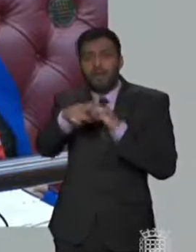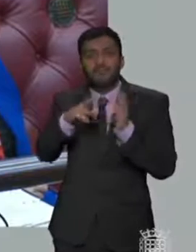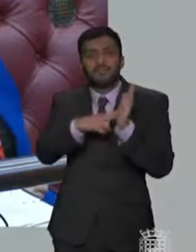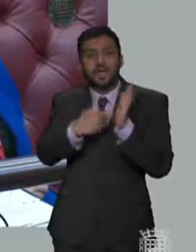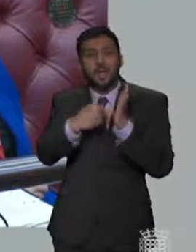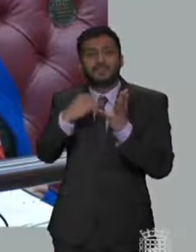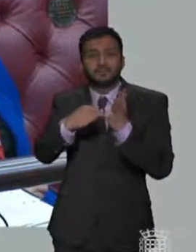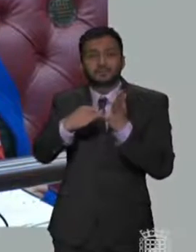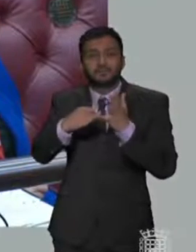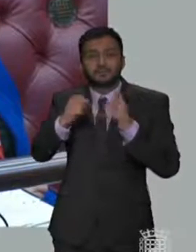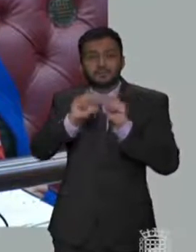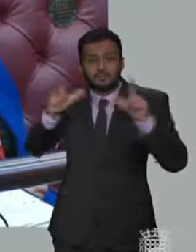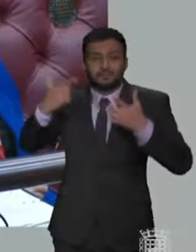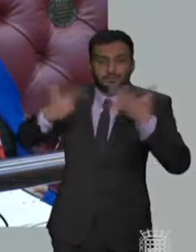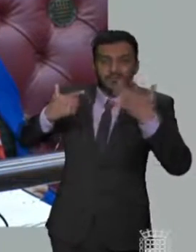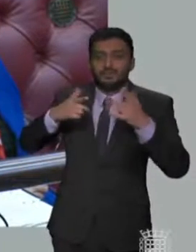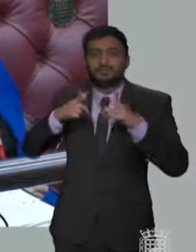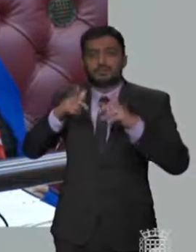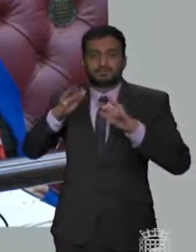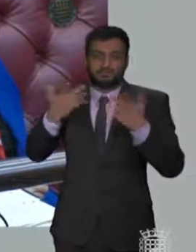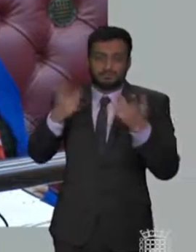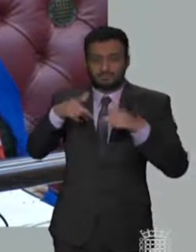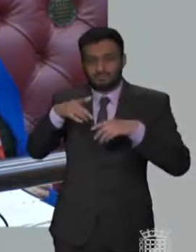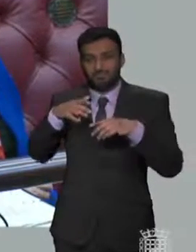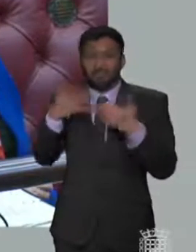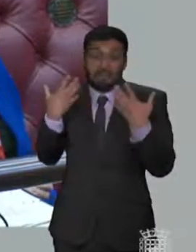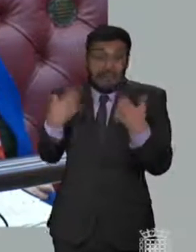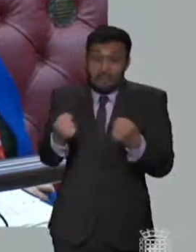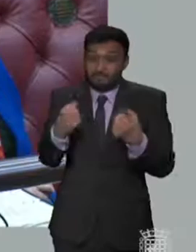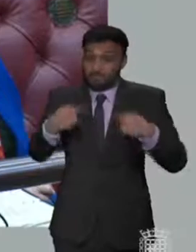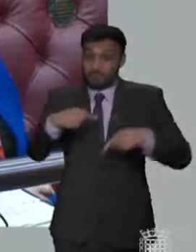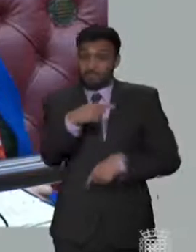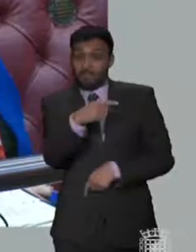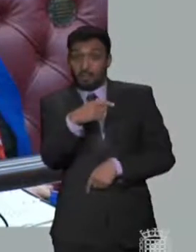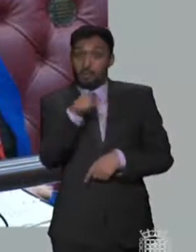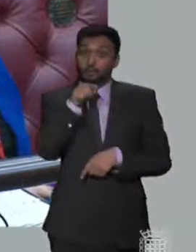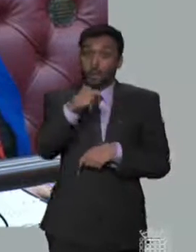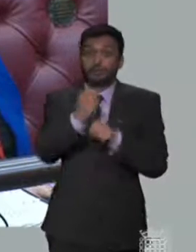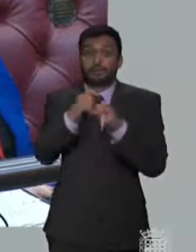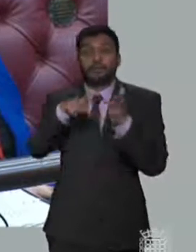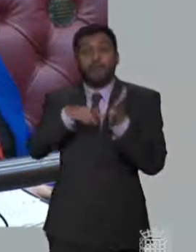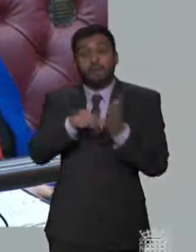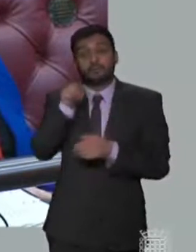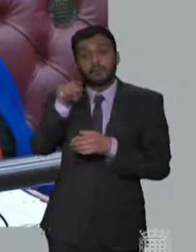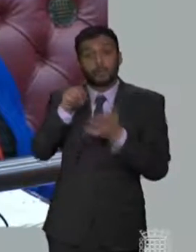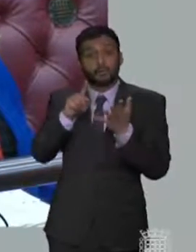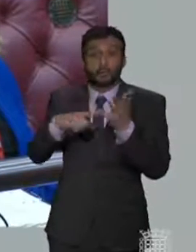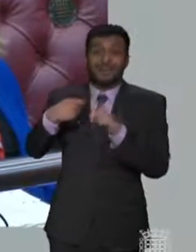is available for all dwp services through gov dot uk and for existing deaf customers who require bsl